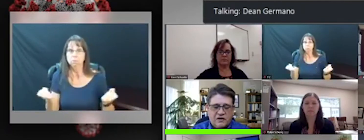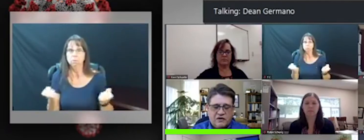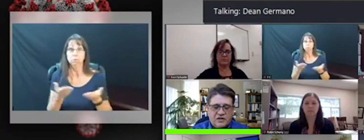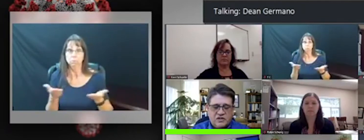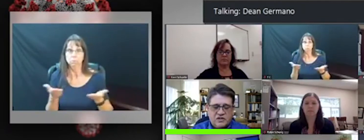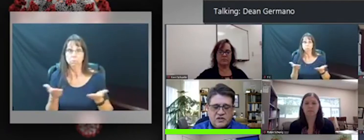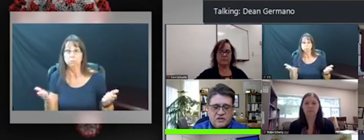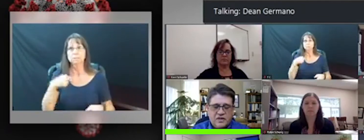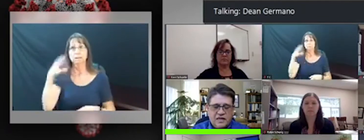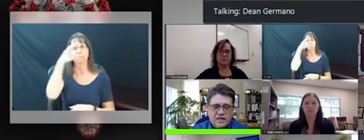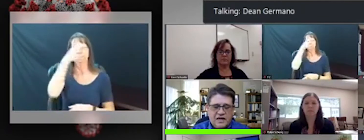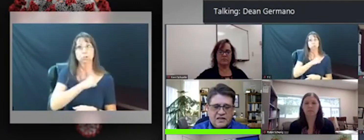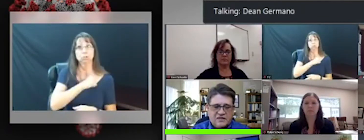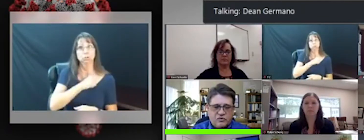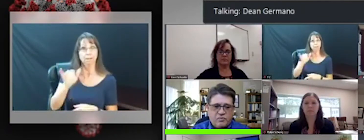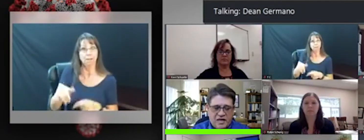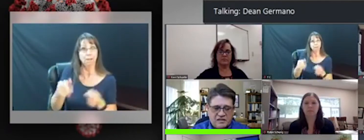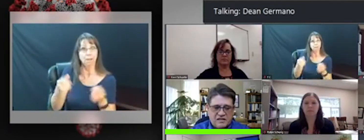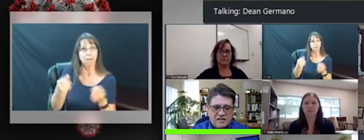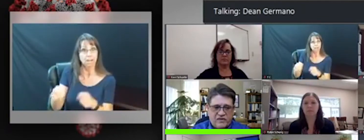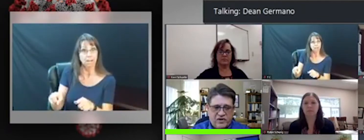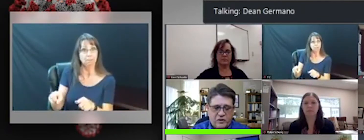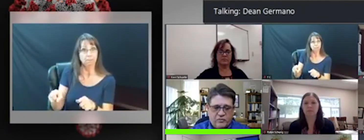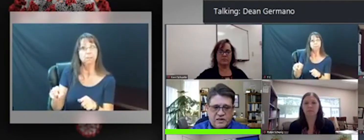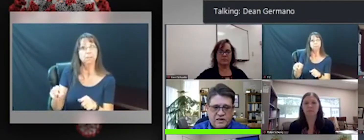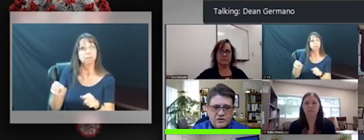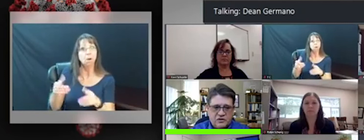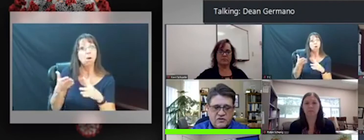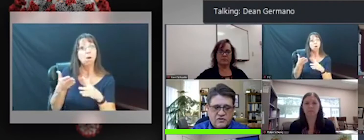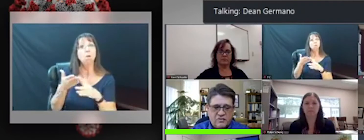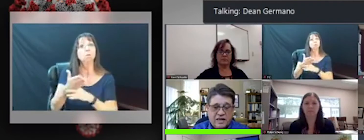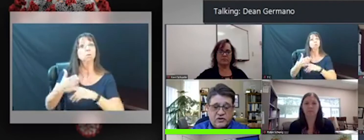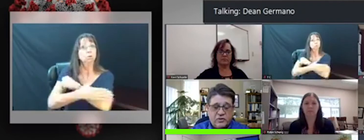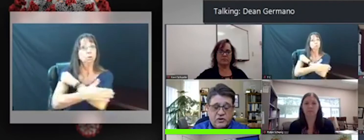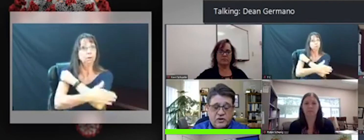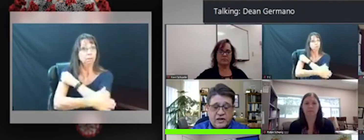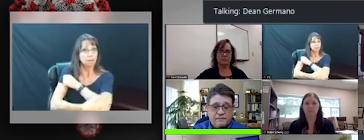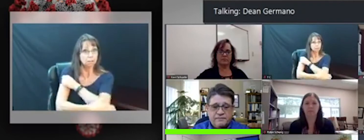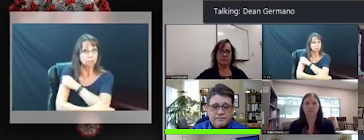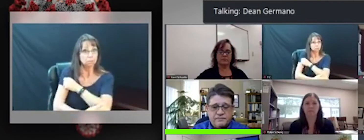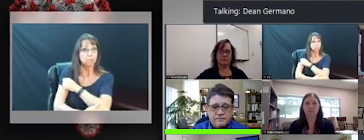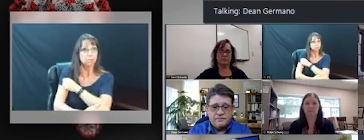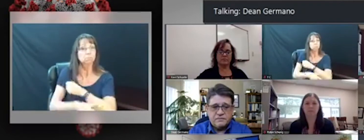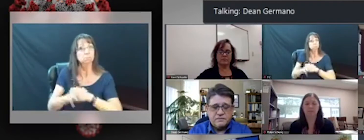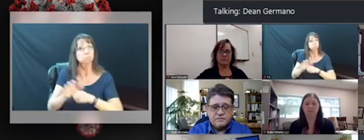our region. So, I think that's a real positive development in terms of the medical community.